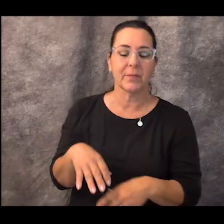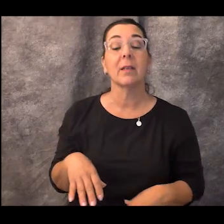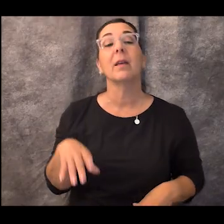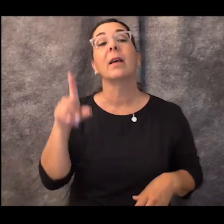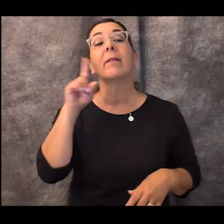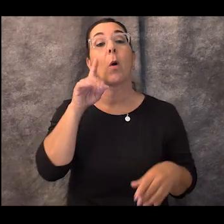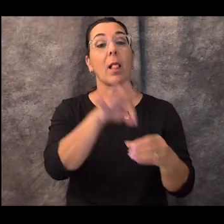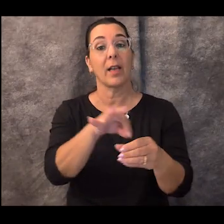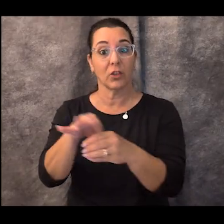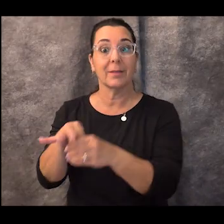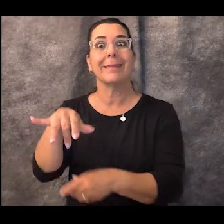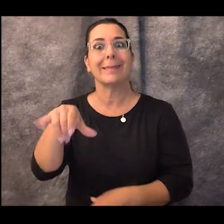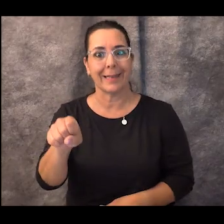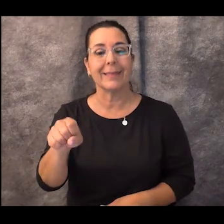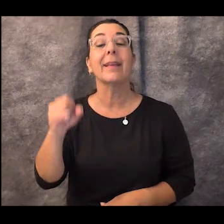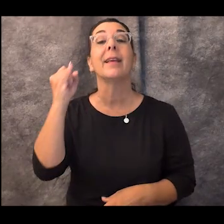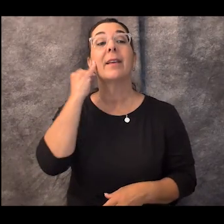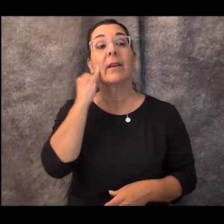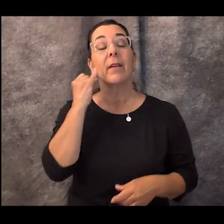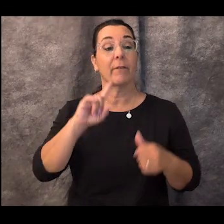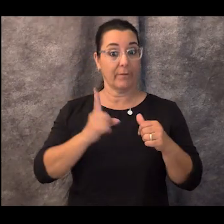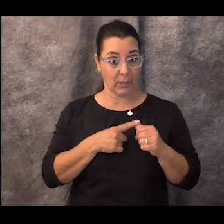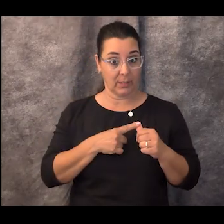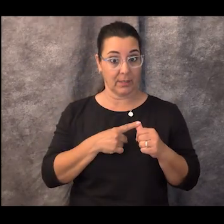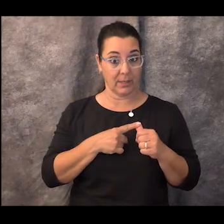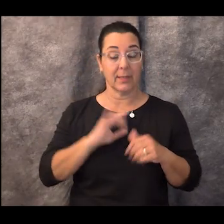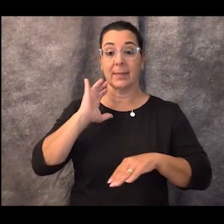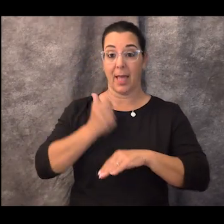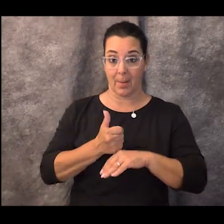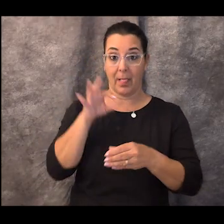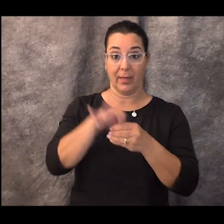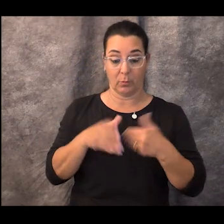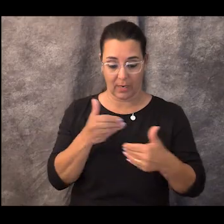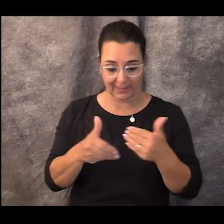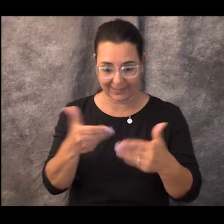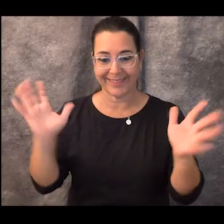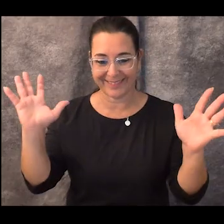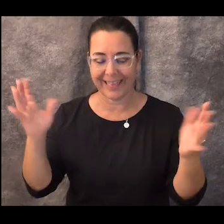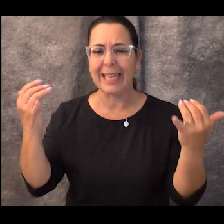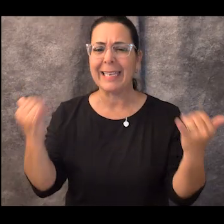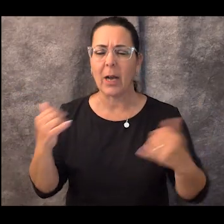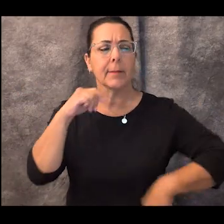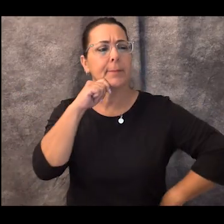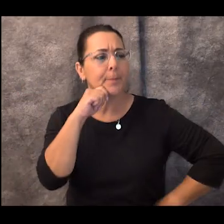If we try to design an elections process and then say, how does this work for people with disabilities,